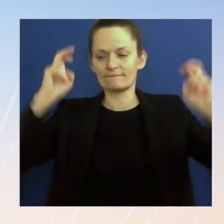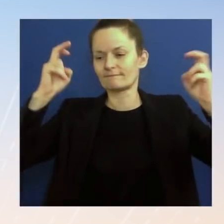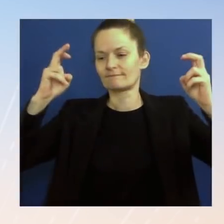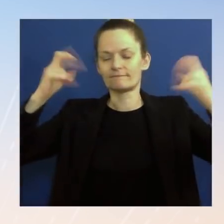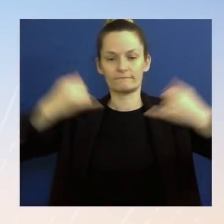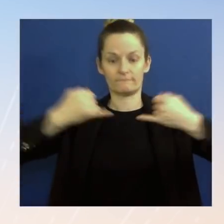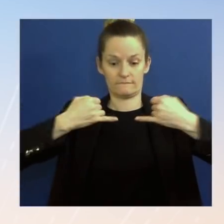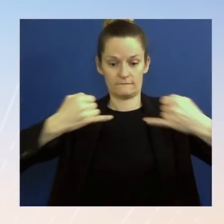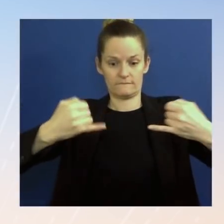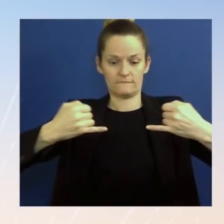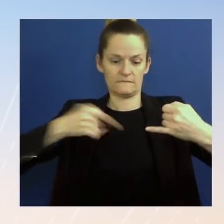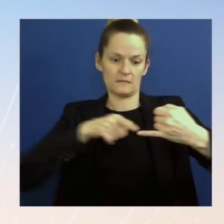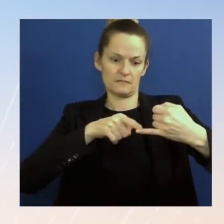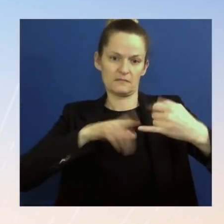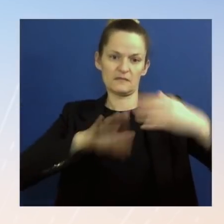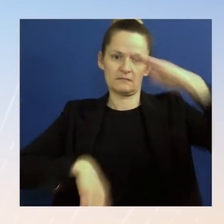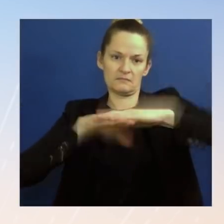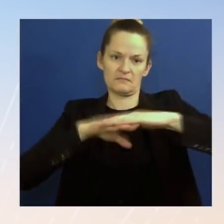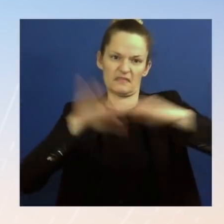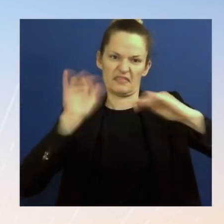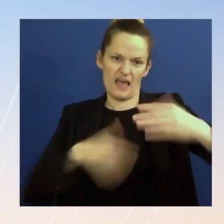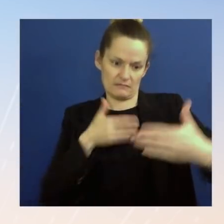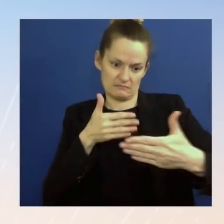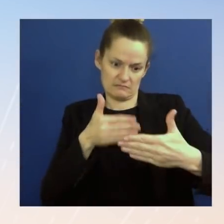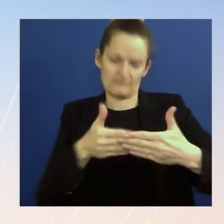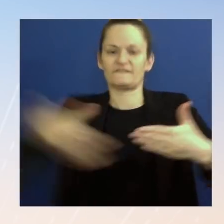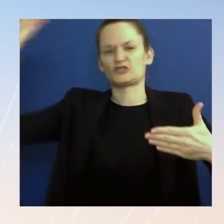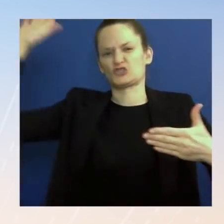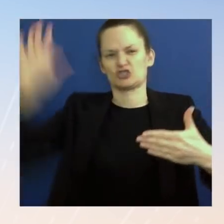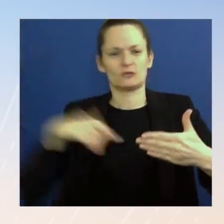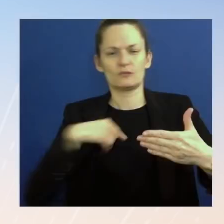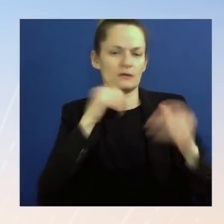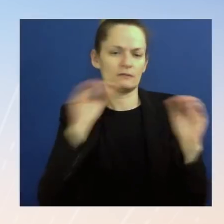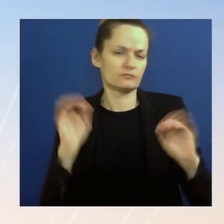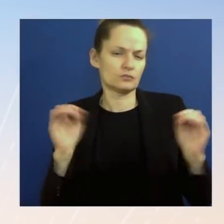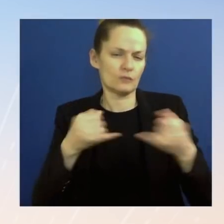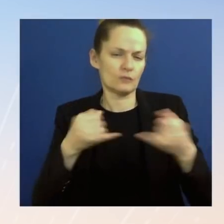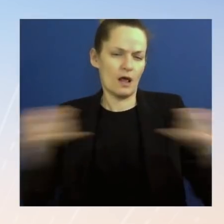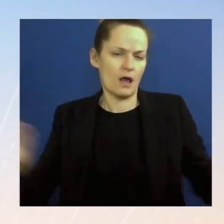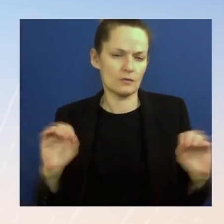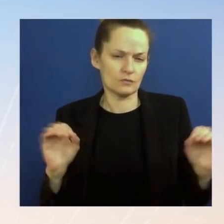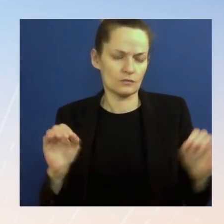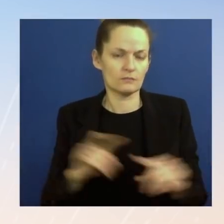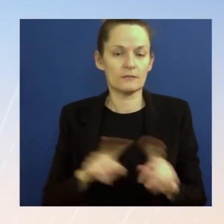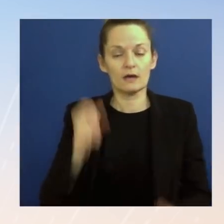of sending U.S. troops to Ukraine. That has not changed. I would look at -- while we are certainly